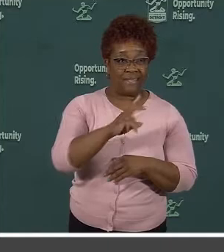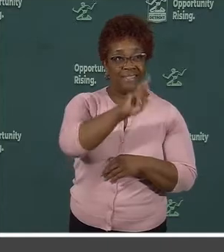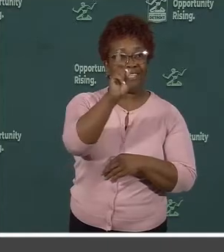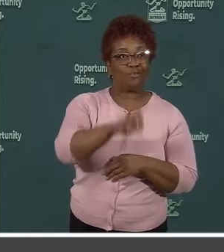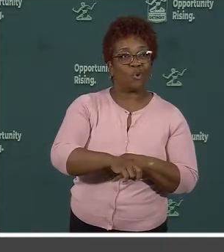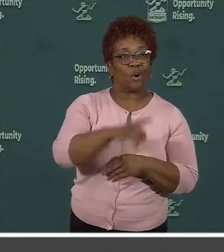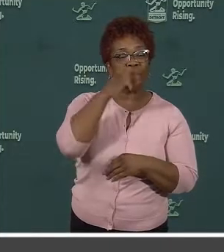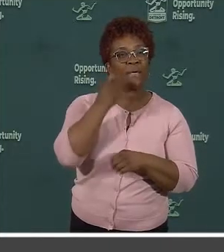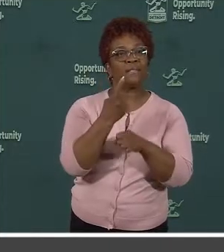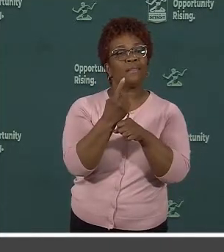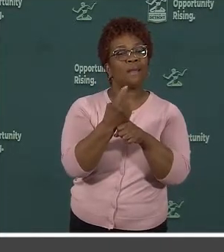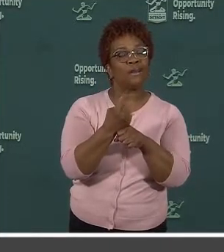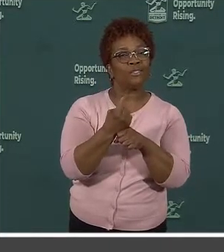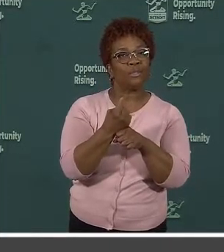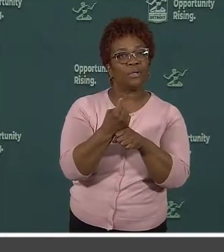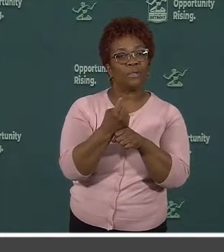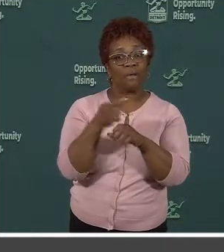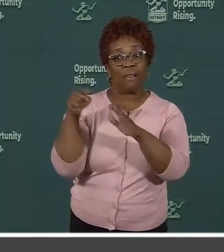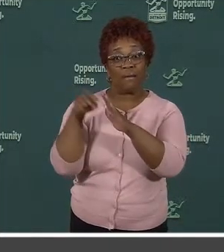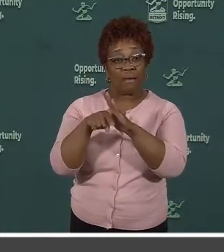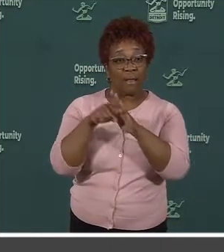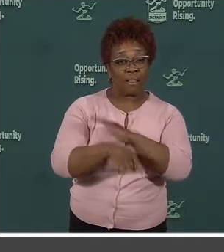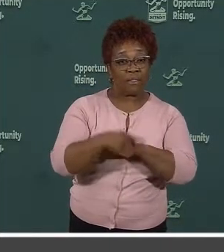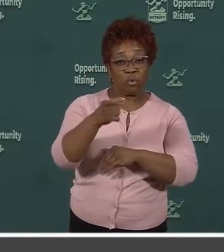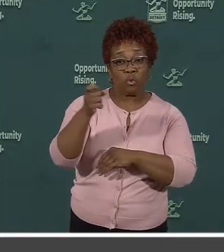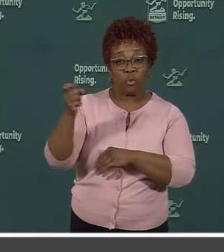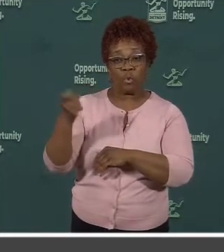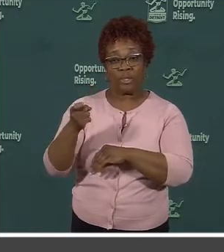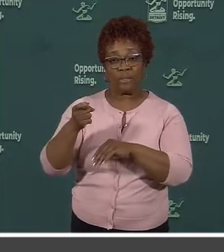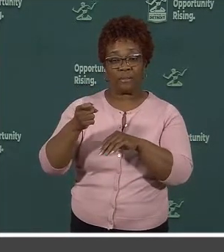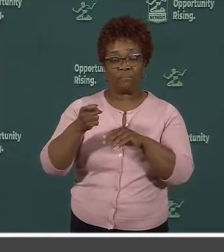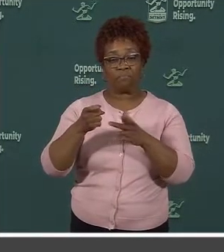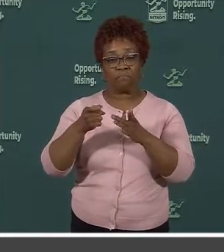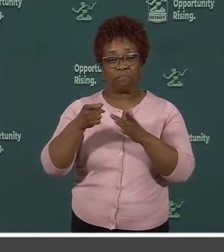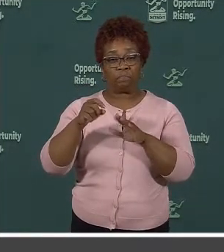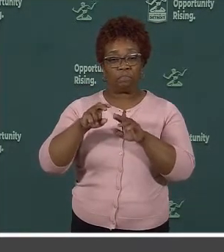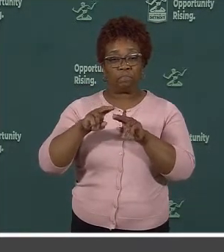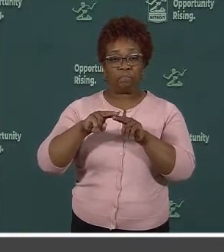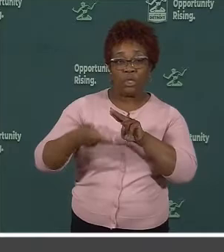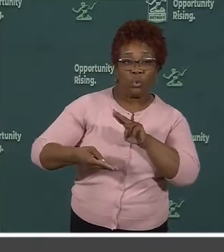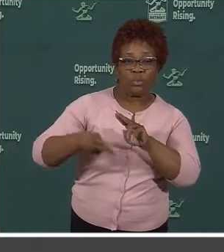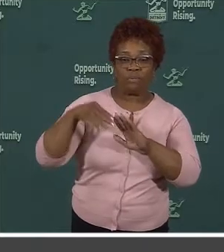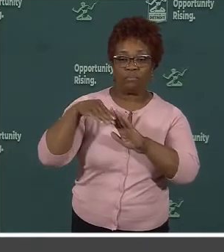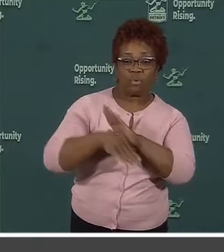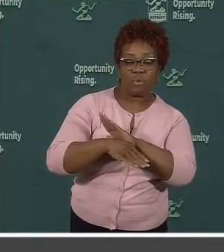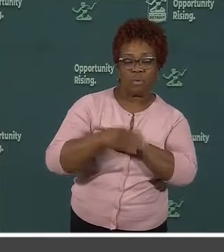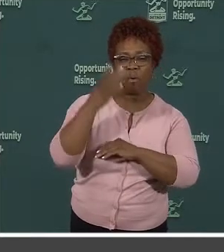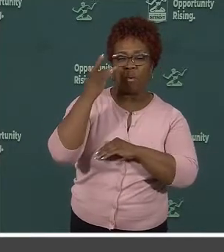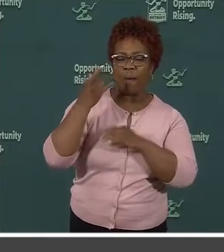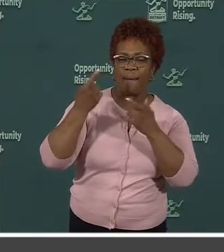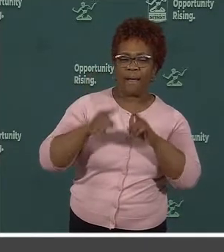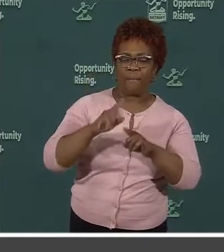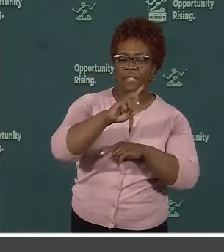HOMICIDES THE SHOOTINGS WENT DOWN THAT THERE WAS MAJOR NEWS WHY DID IT GO DOWN IN DETROIT WHEN IT WENT UP IN OTHER PLACES